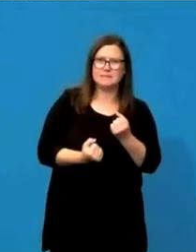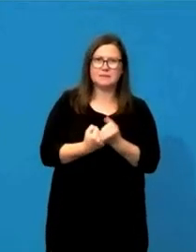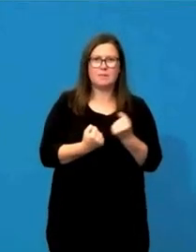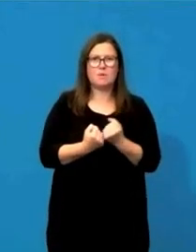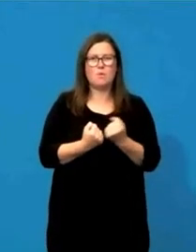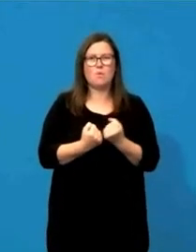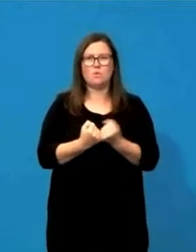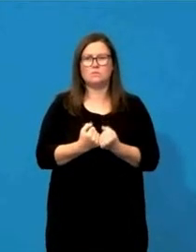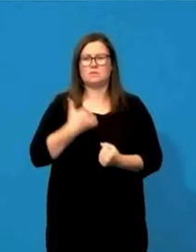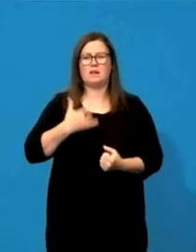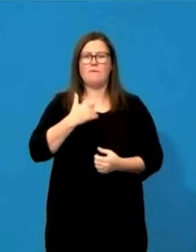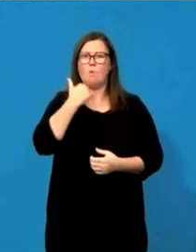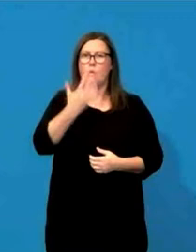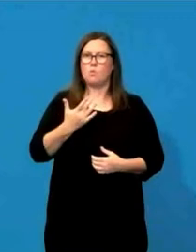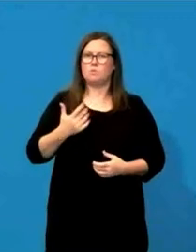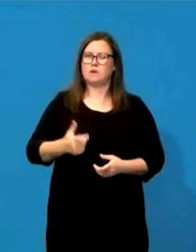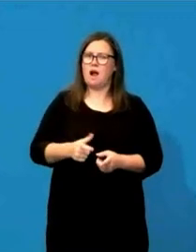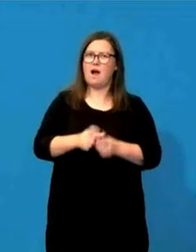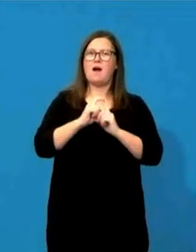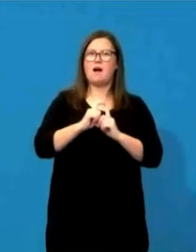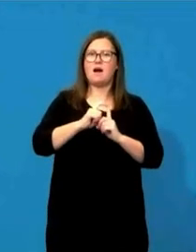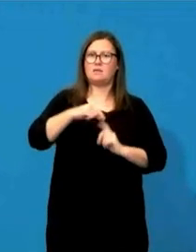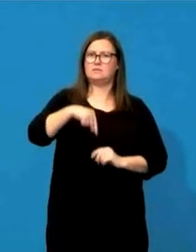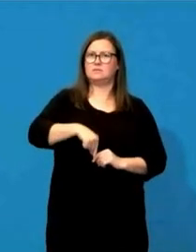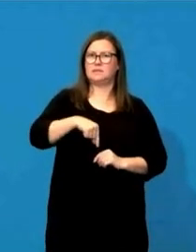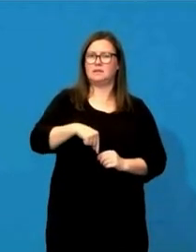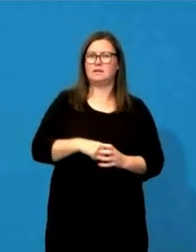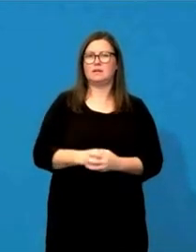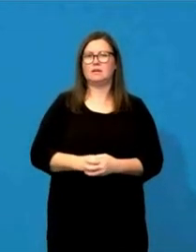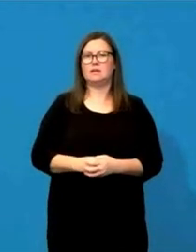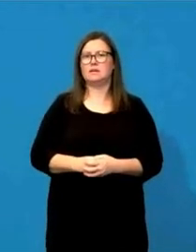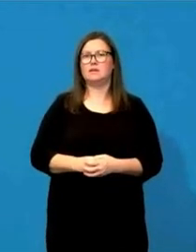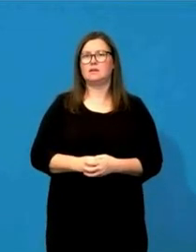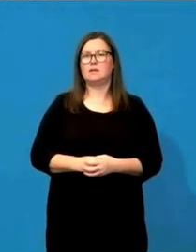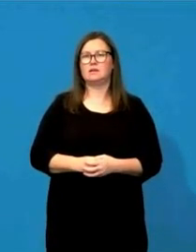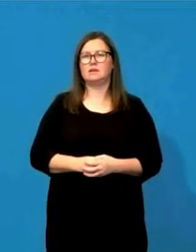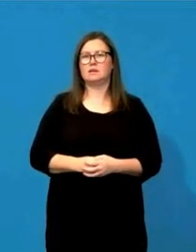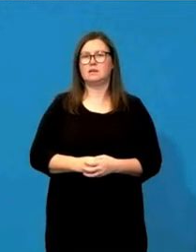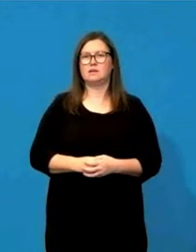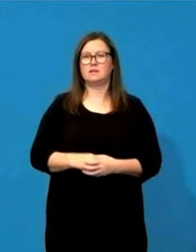And I can just imagine the outlaying communities, how hard it is for them as well,